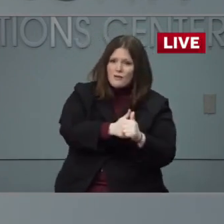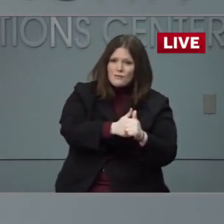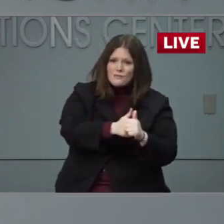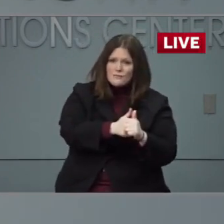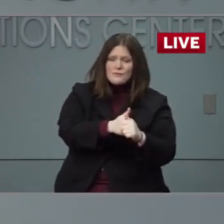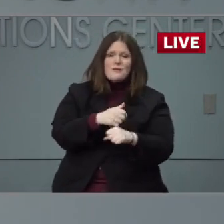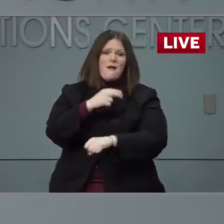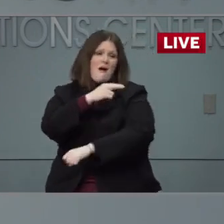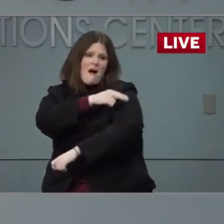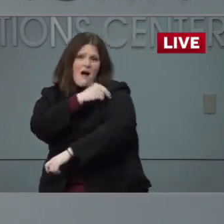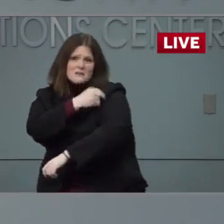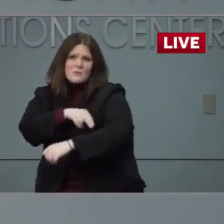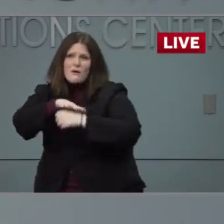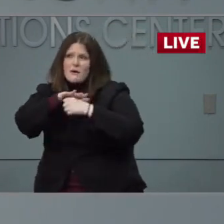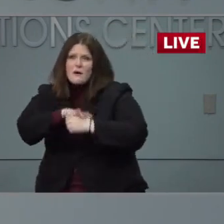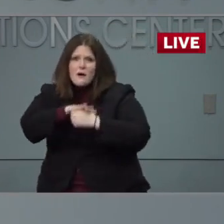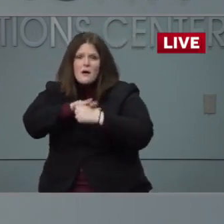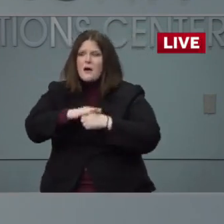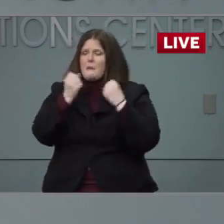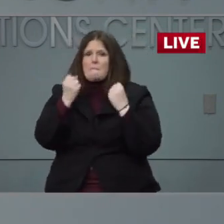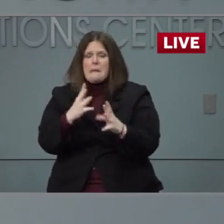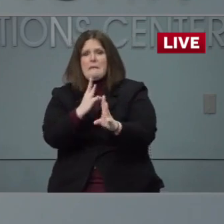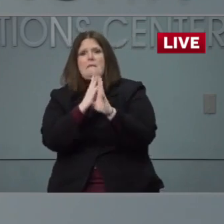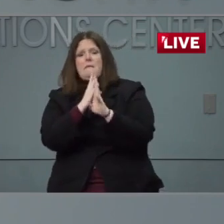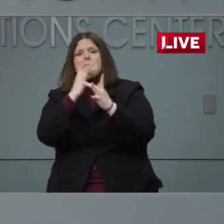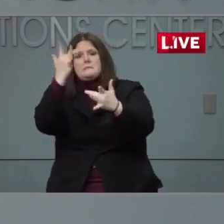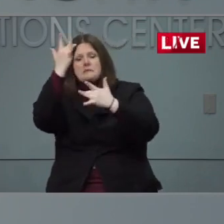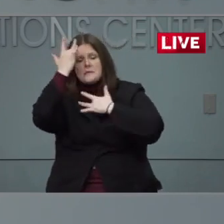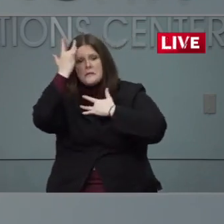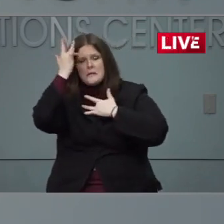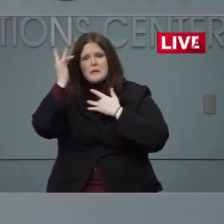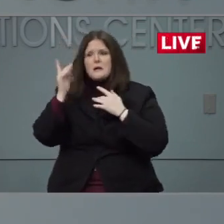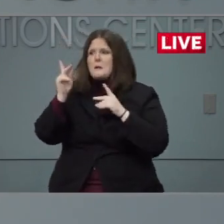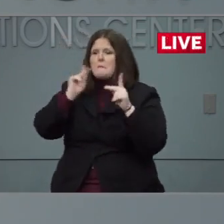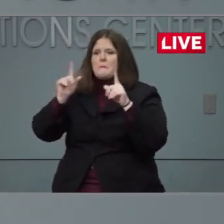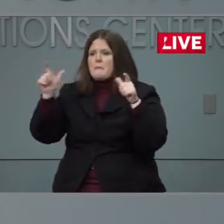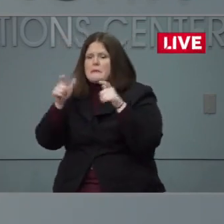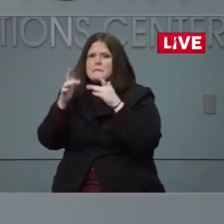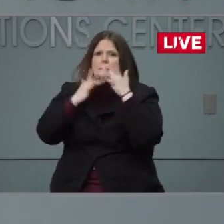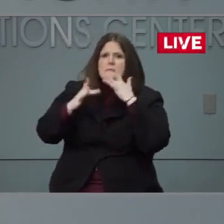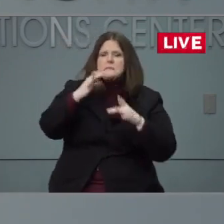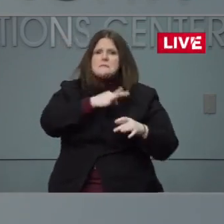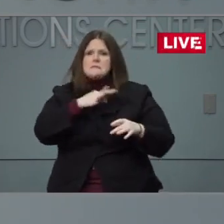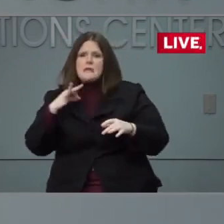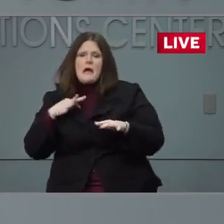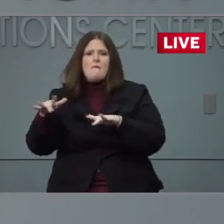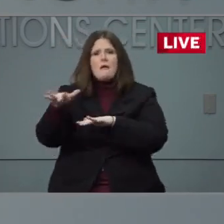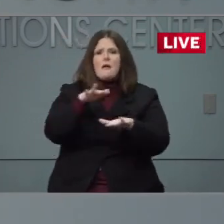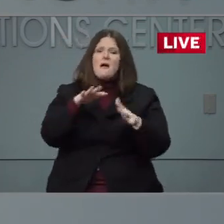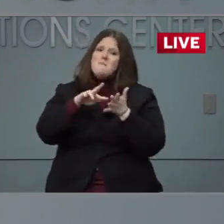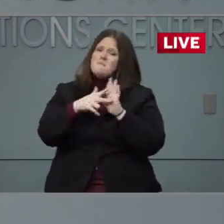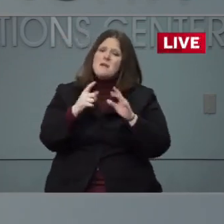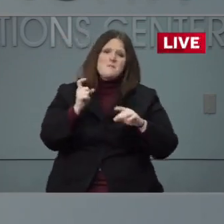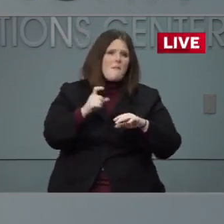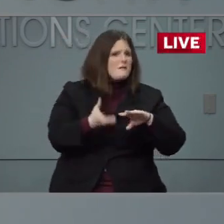WITH HOSPITALS FEELING THE STRAIN AND MORE PEOPLE SICK, THERE HAS NEVER BEEN A MORE IMPORTANT TIME TO TAKE THIS SERIOUSLY.